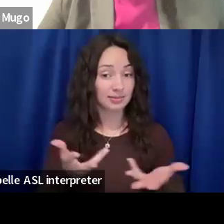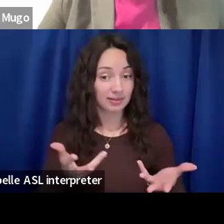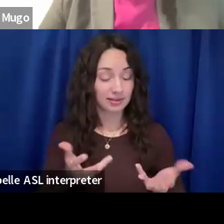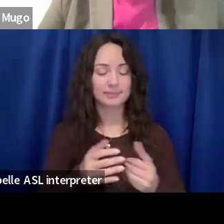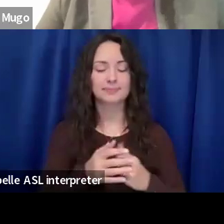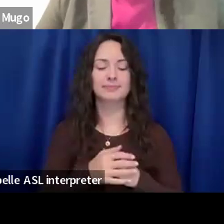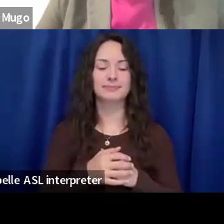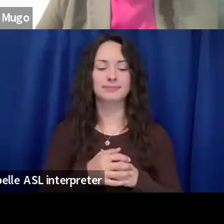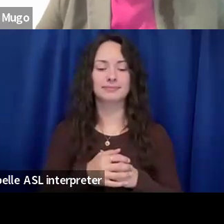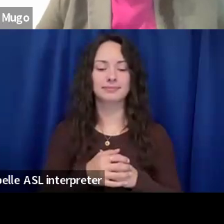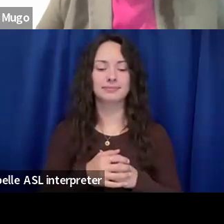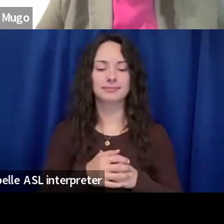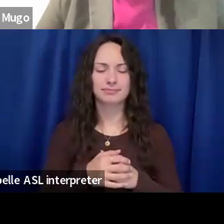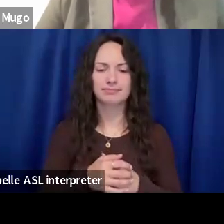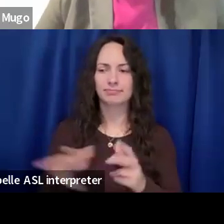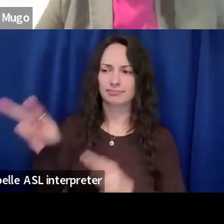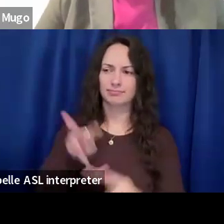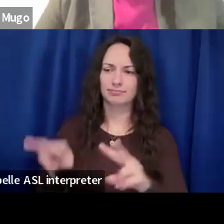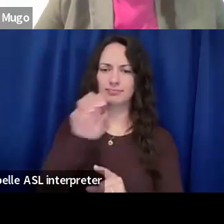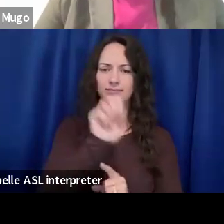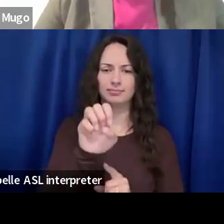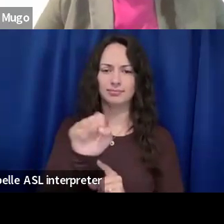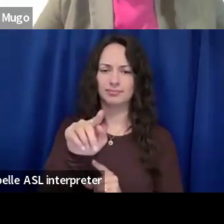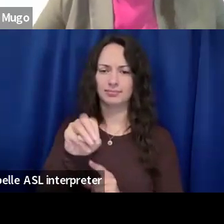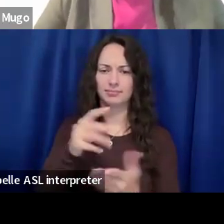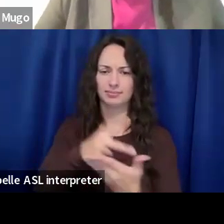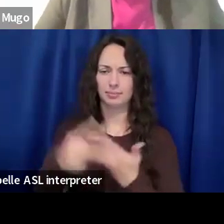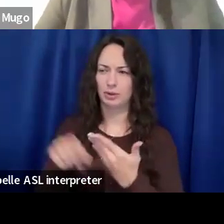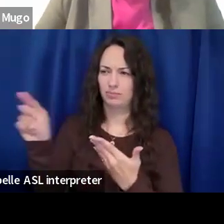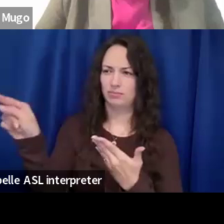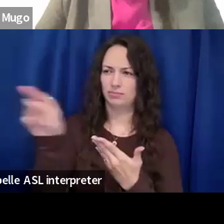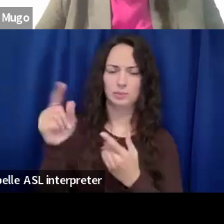looking at what other S-STEM programs were doing. Because I knew that